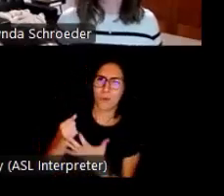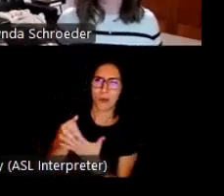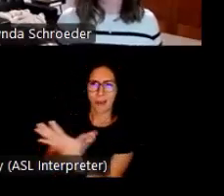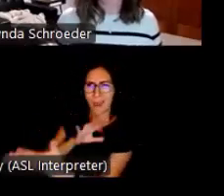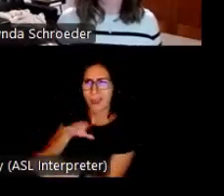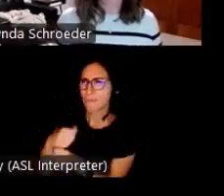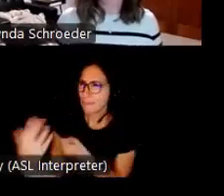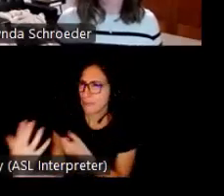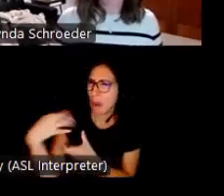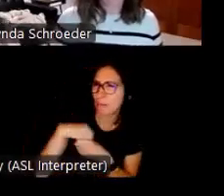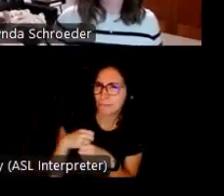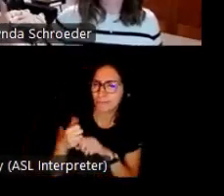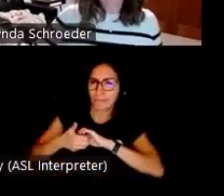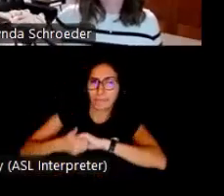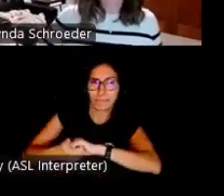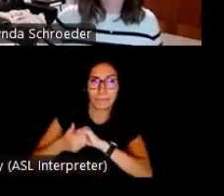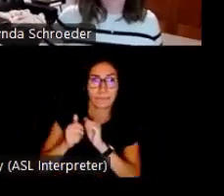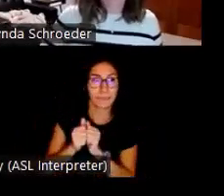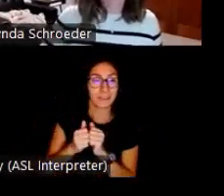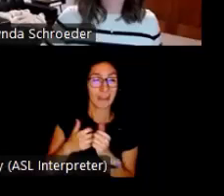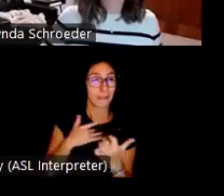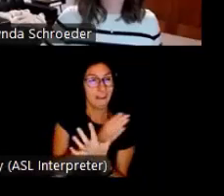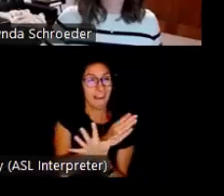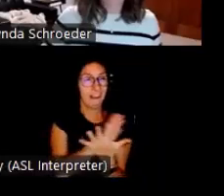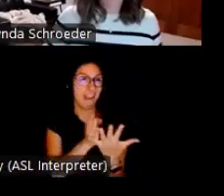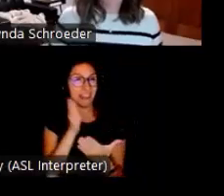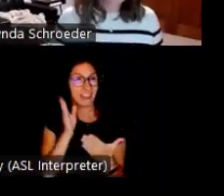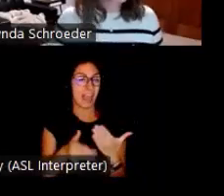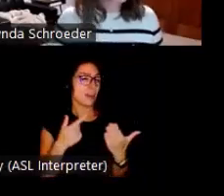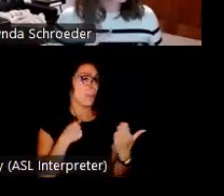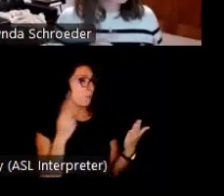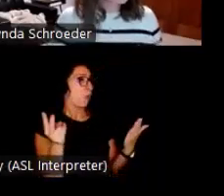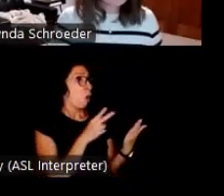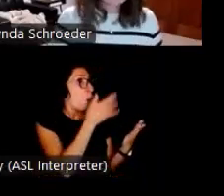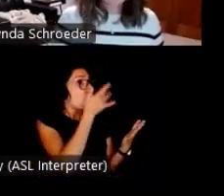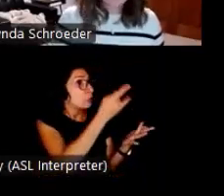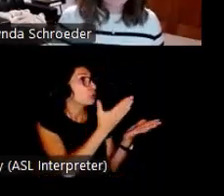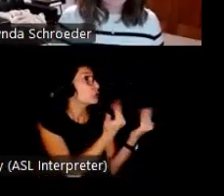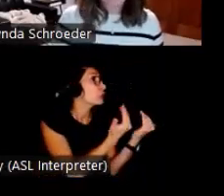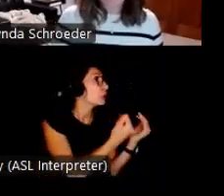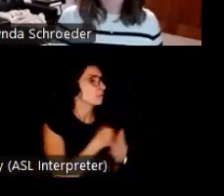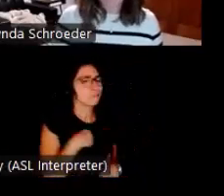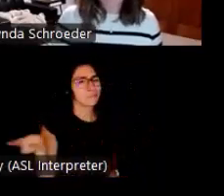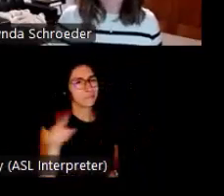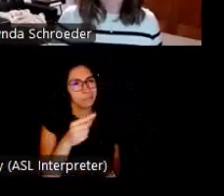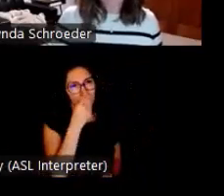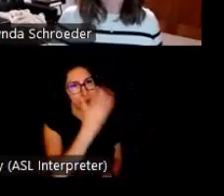the work at the end of the day. Is this a topic that matters?